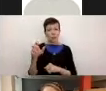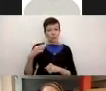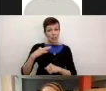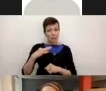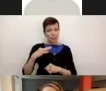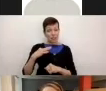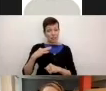from the year before.